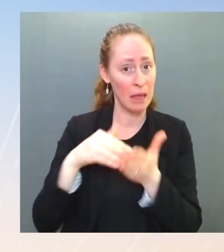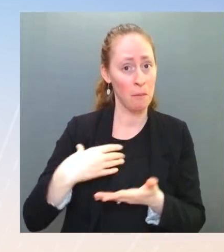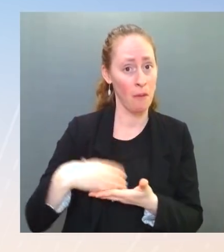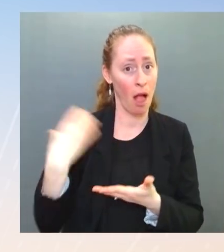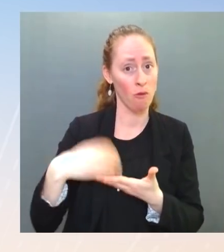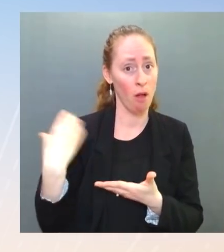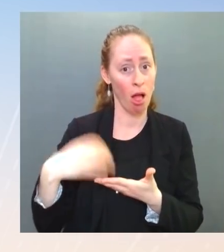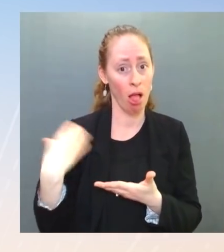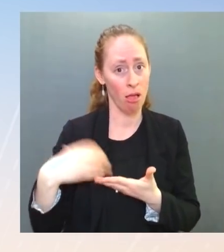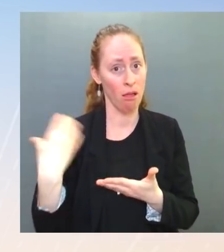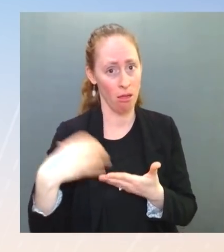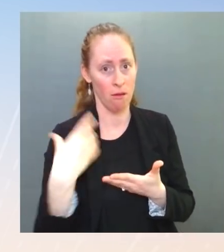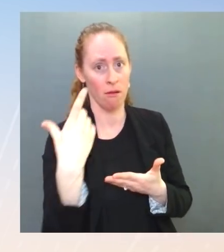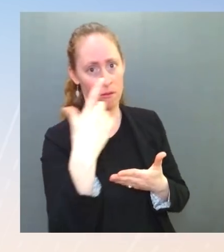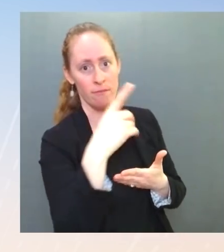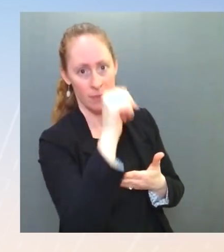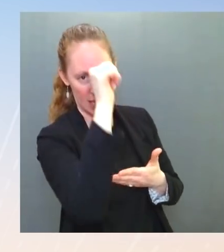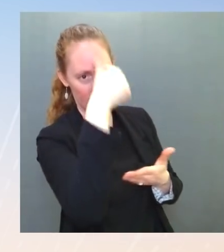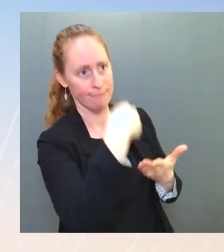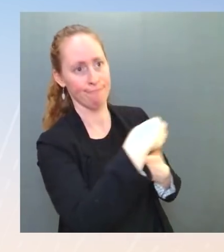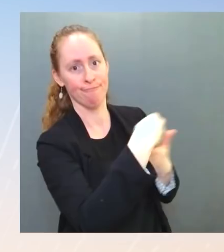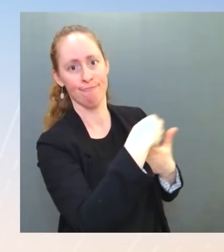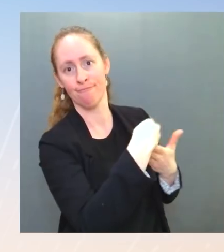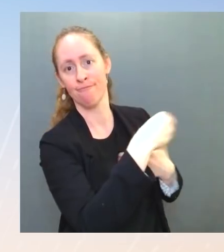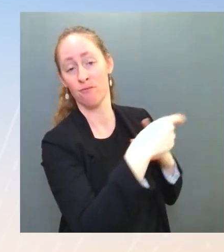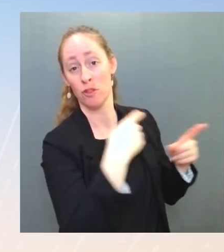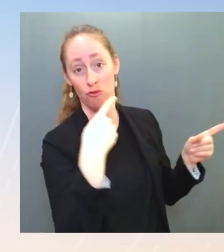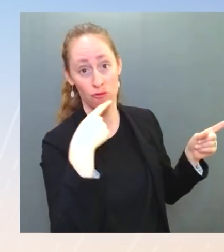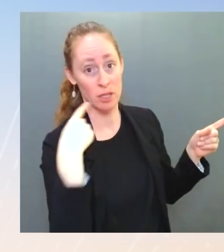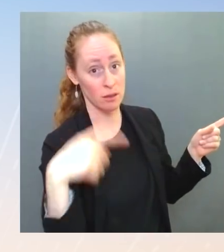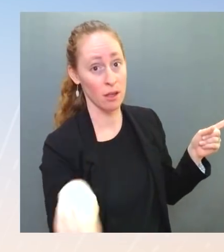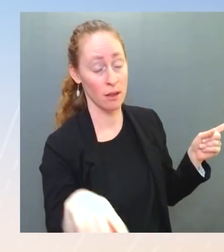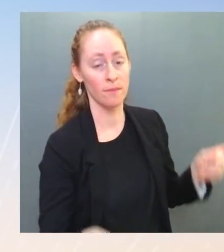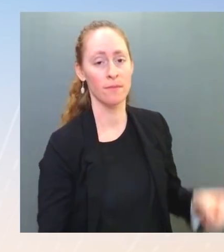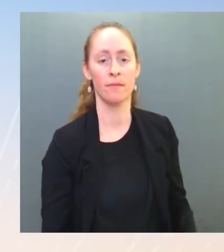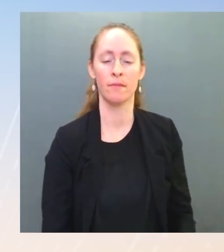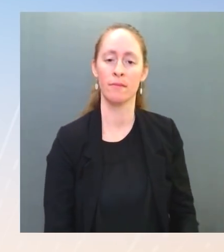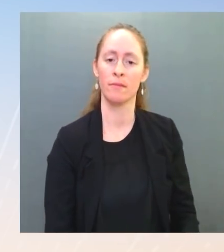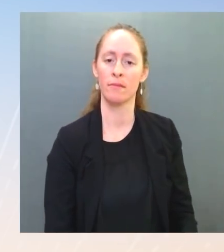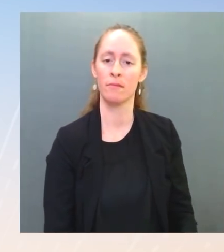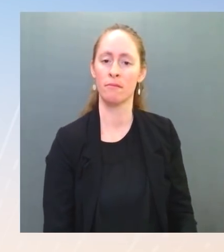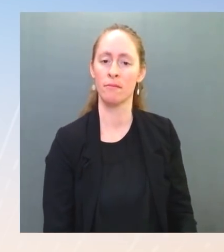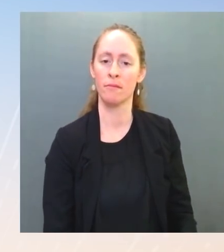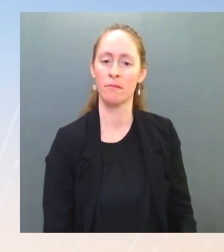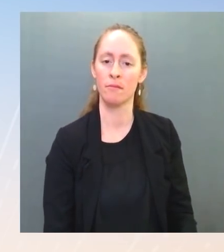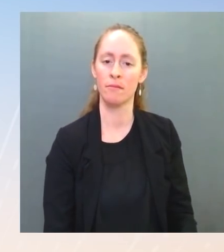or since the invasion began of Ukraine. Why not just come out and ask them to help isolate the Russian president?